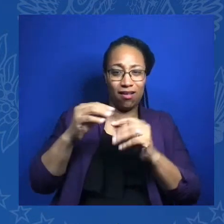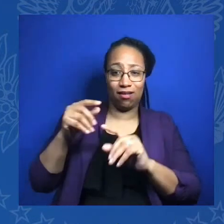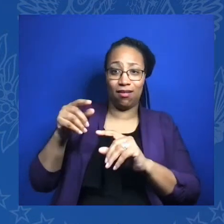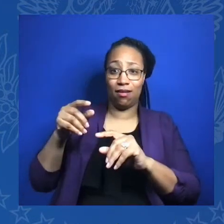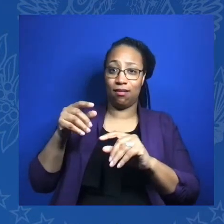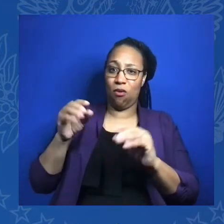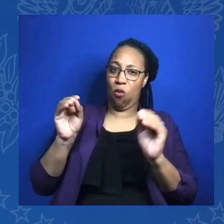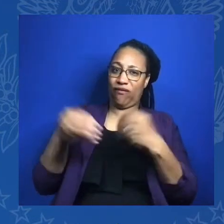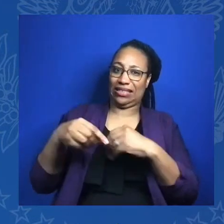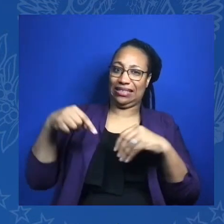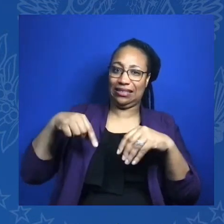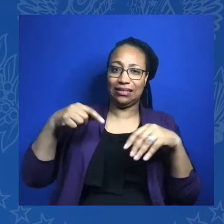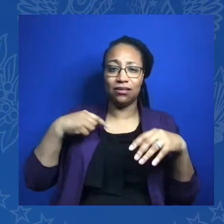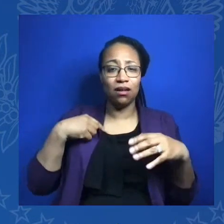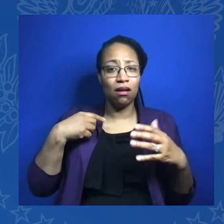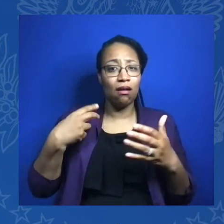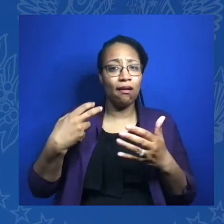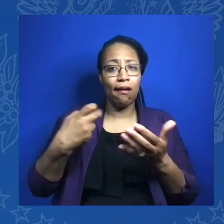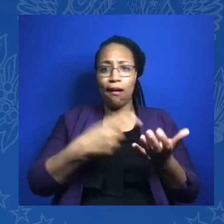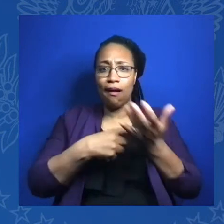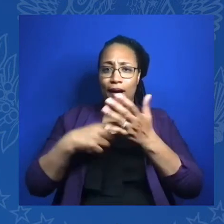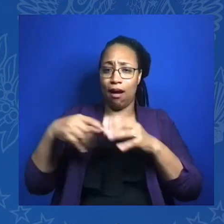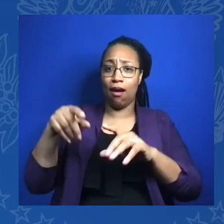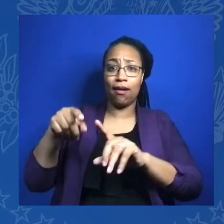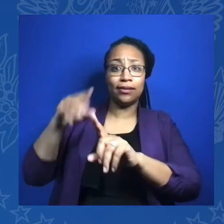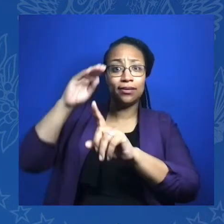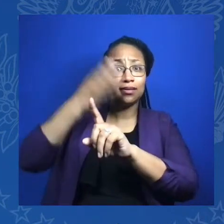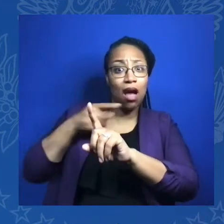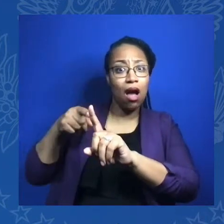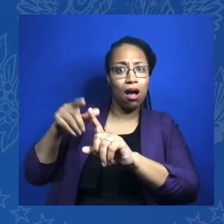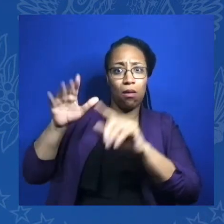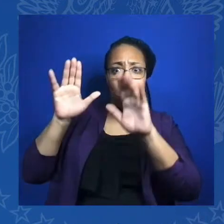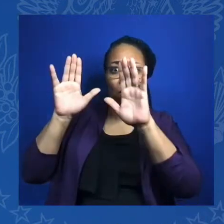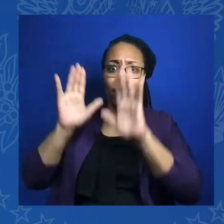three tours in Iraq and Afghanistan. Austin -- Austin